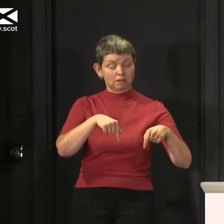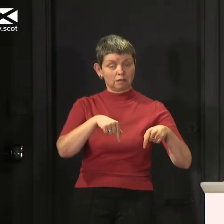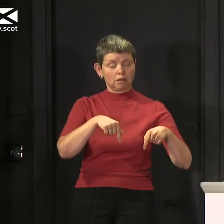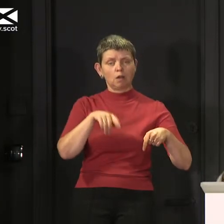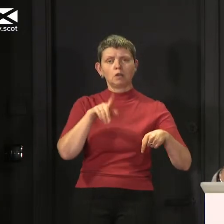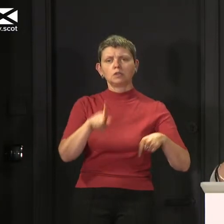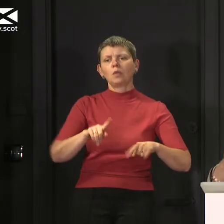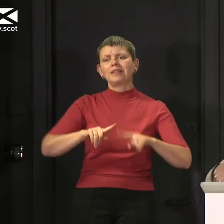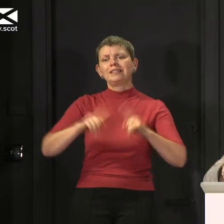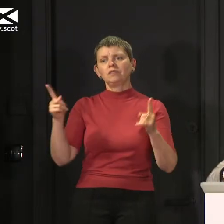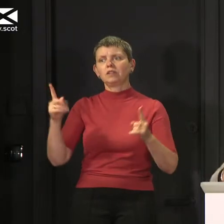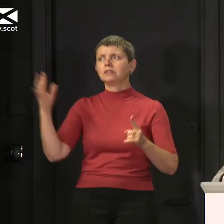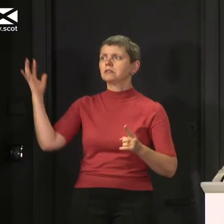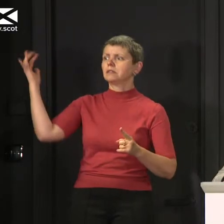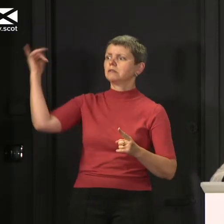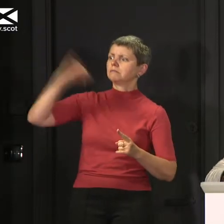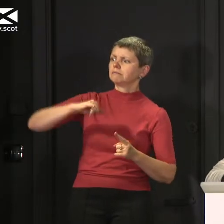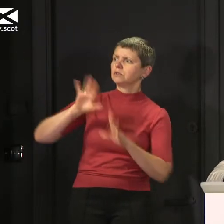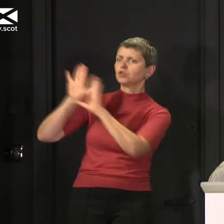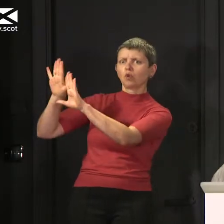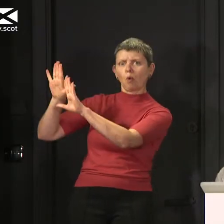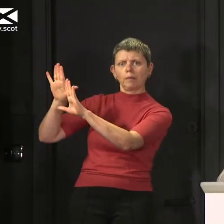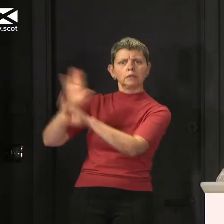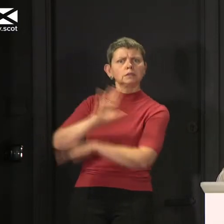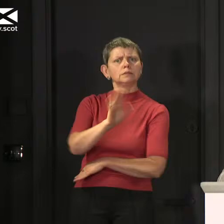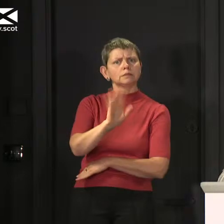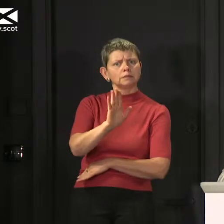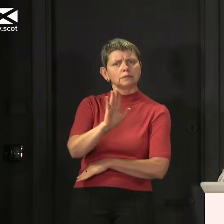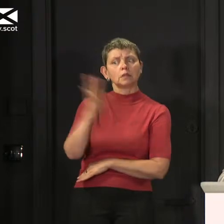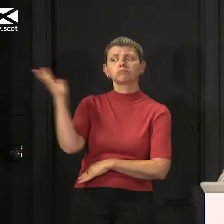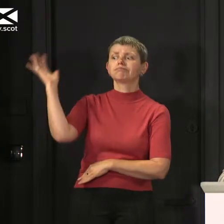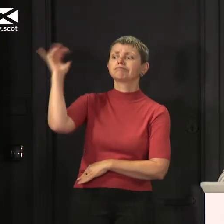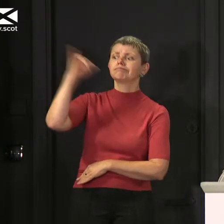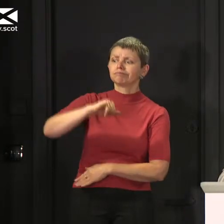people are allowed to come or not, it's whether they would be required to quarantine while